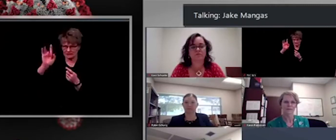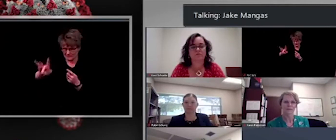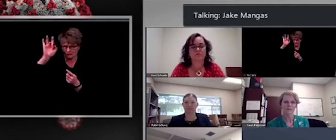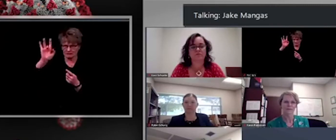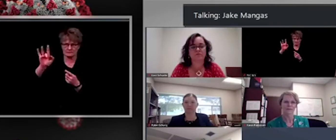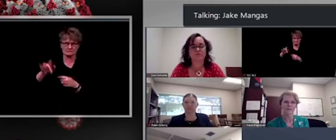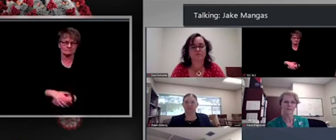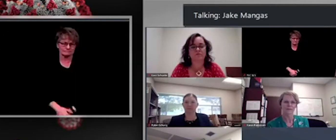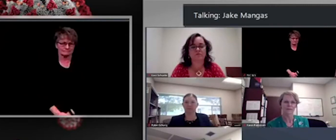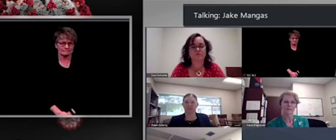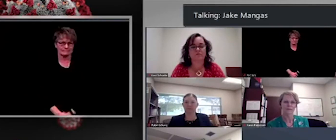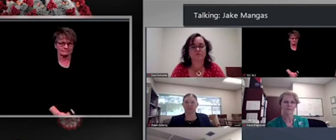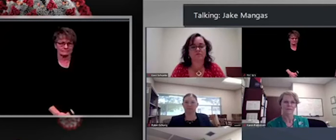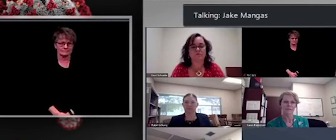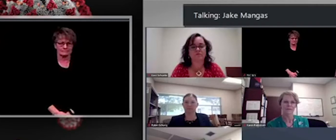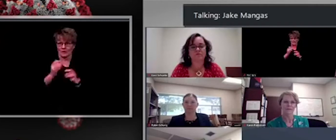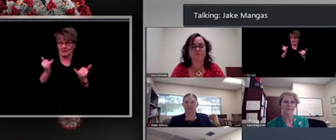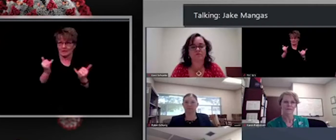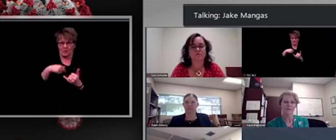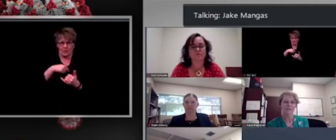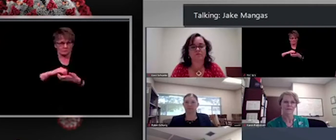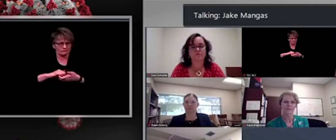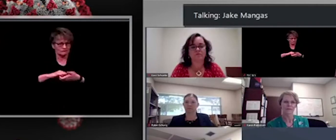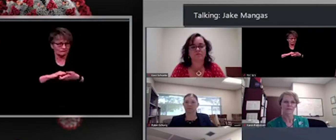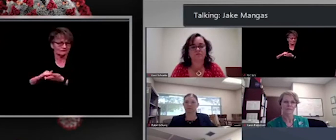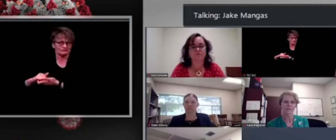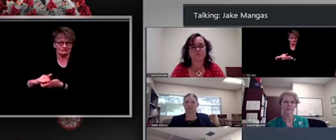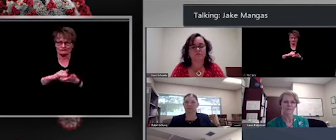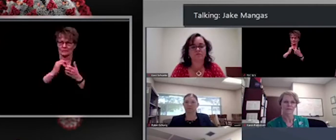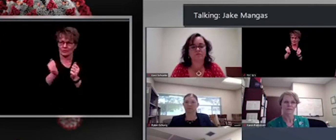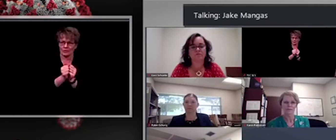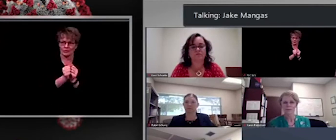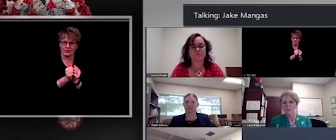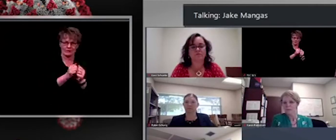collaborate with all of the partners, public and private, in the community to bring those